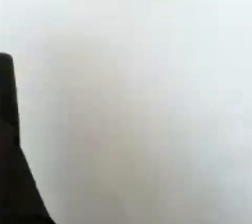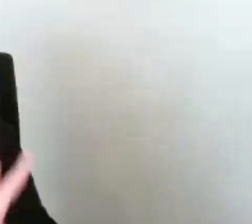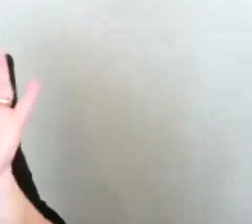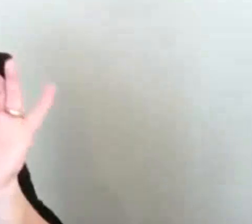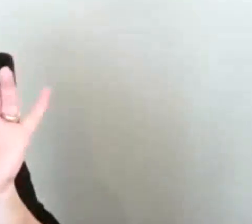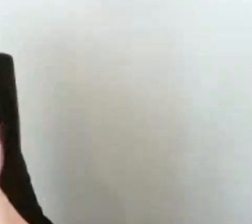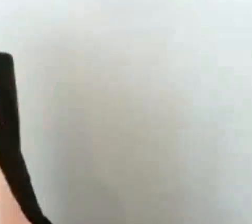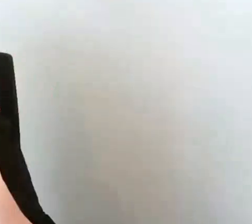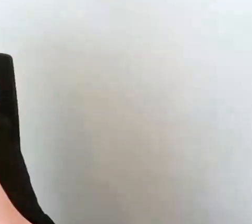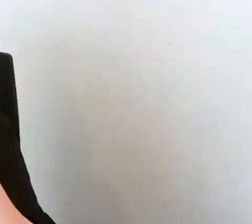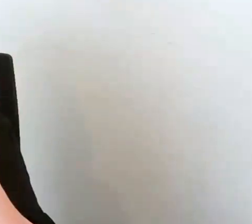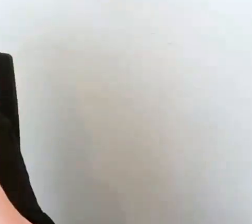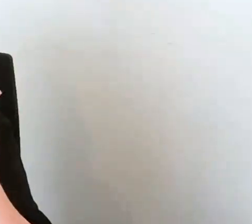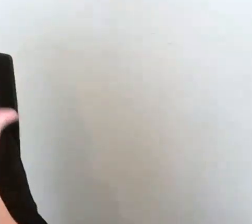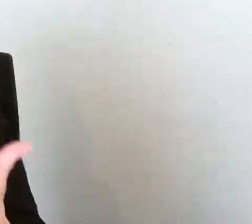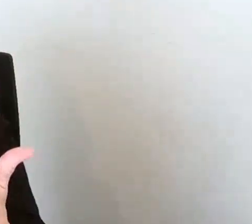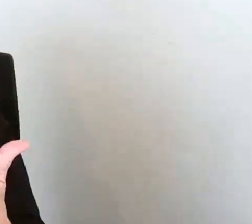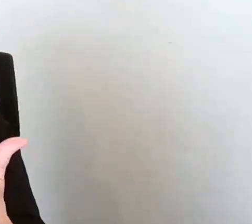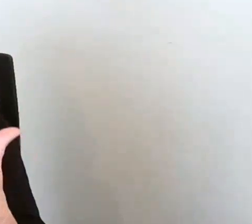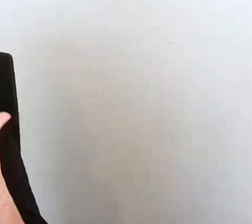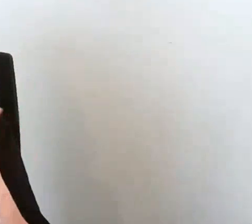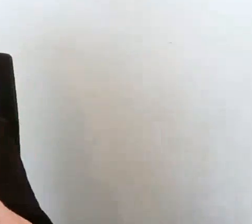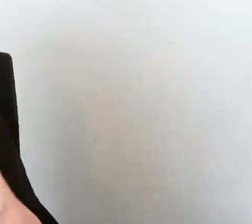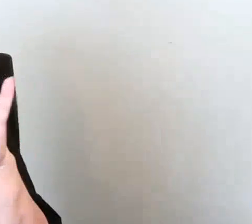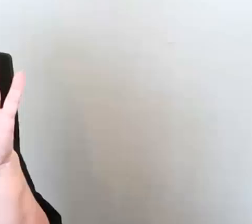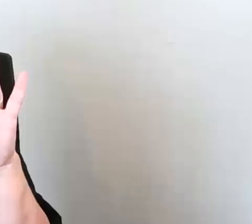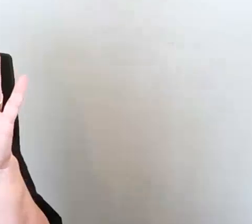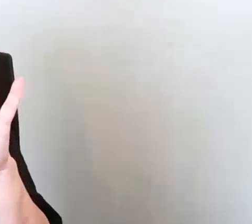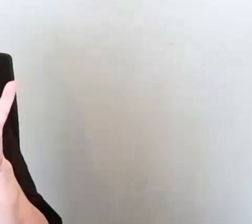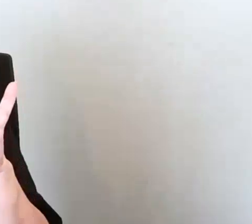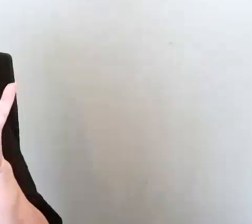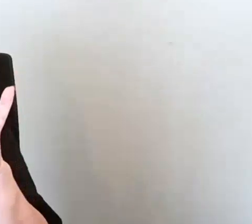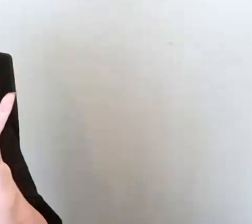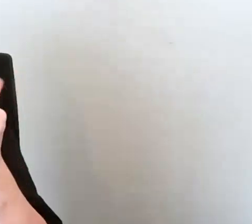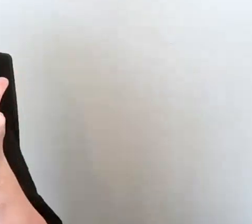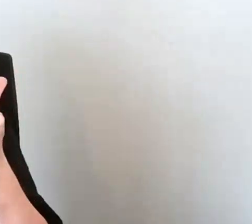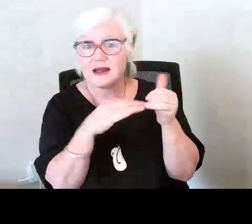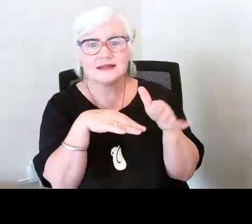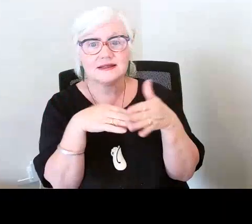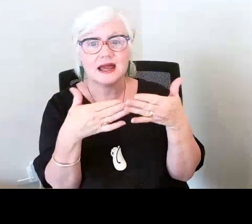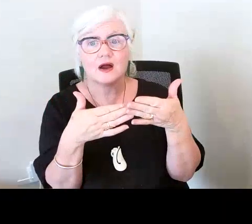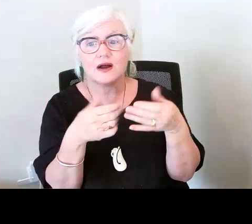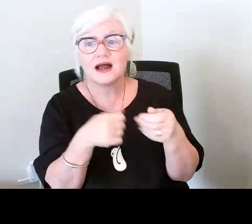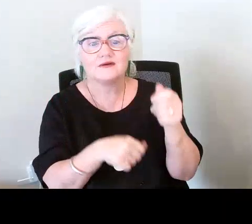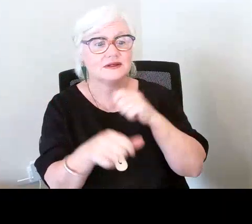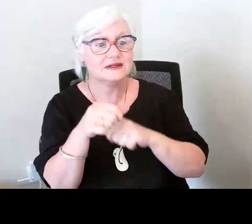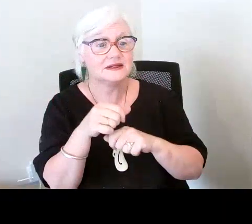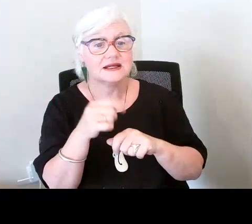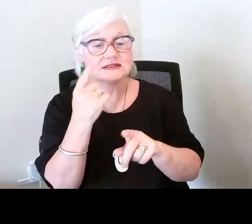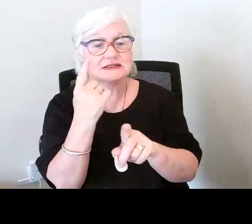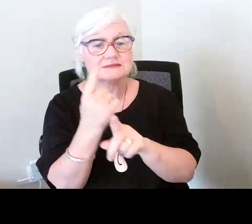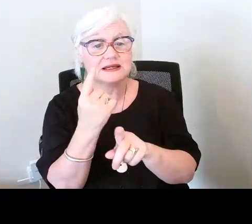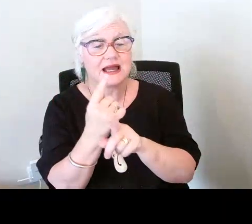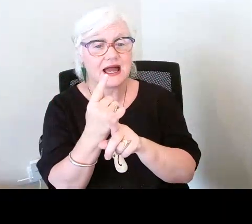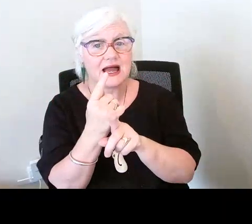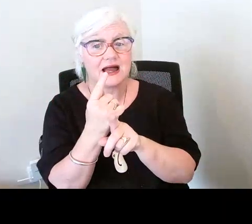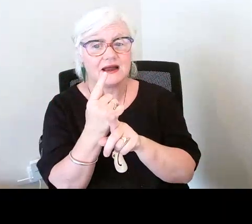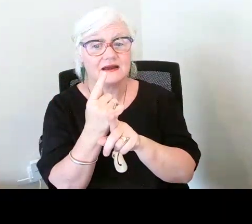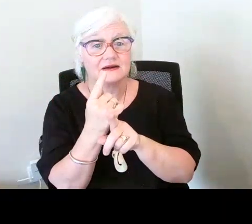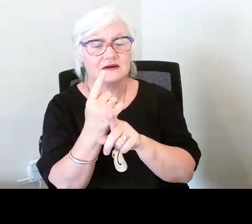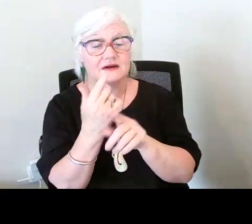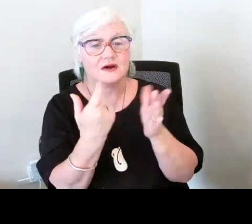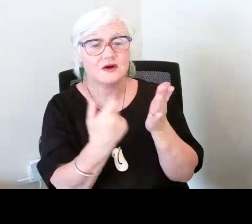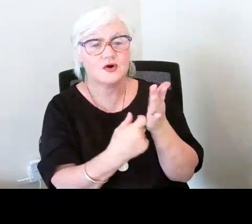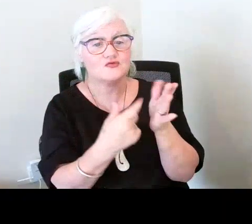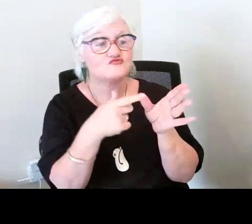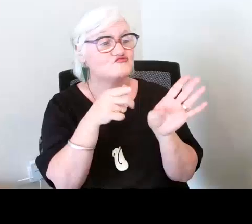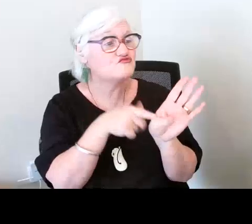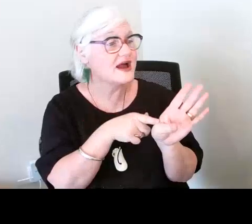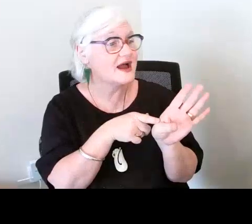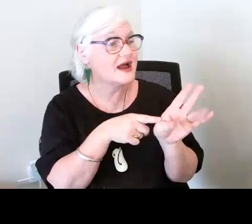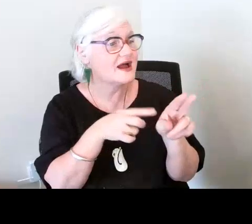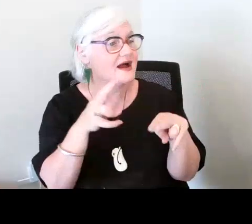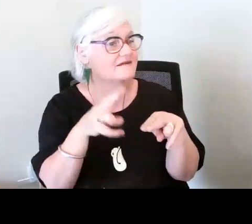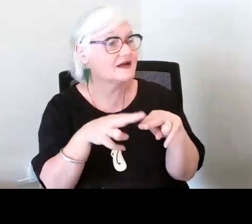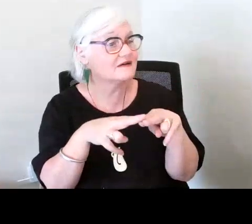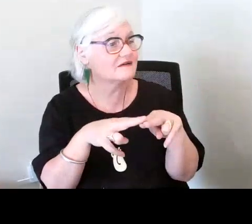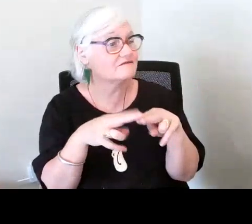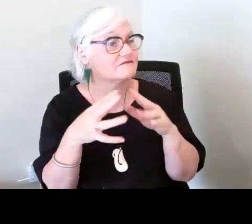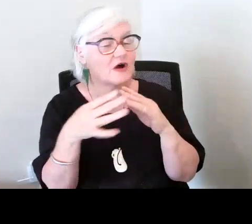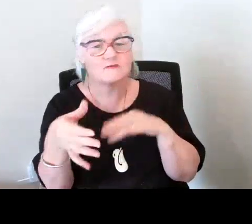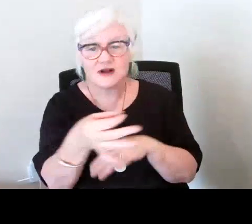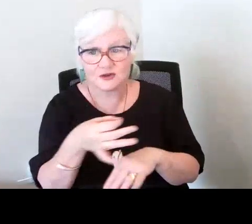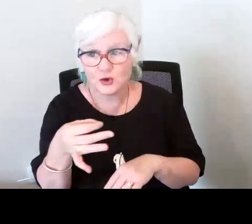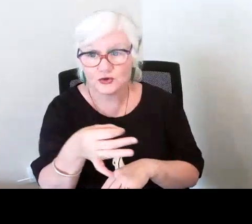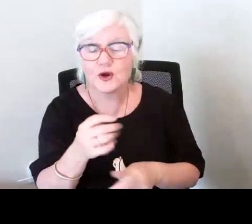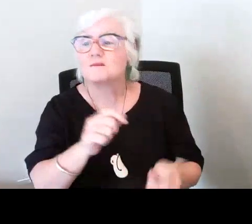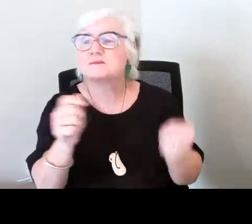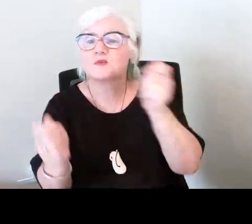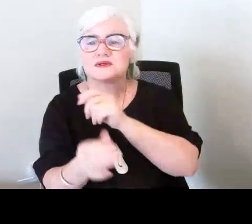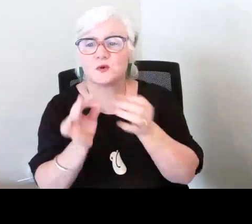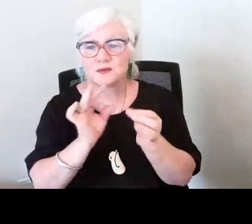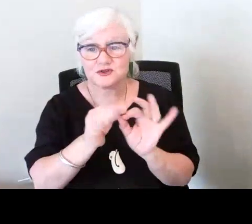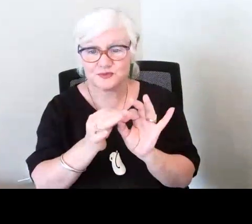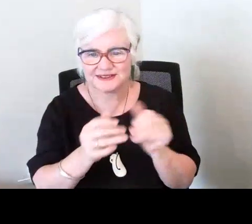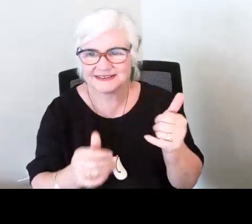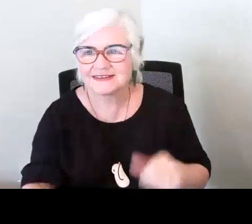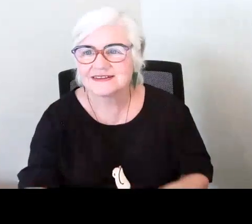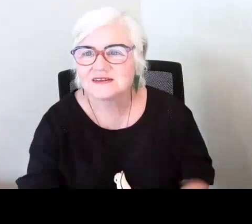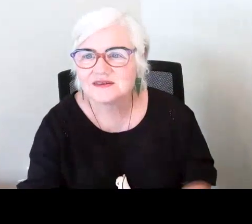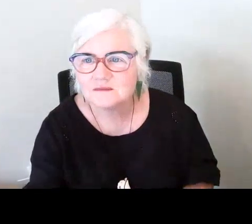Awesome work. And now our next speaker is Ray Faleafa from Vaka Tautua.